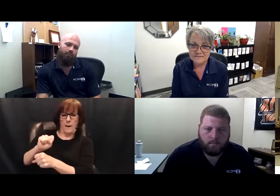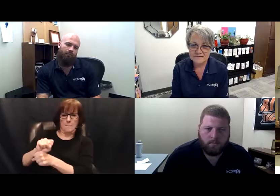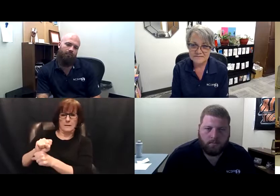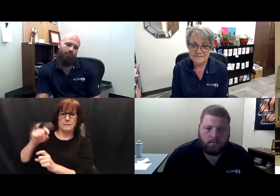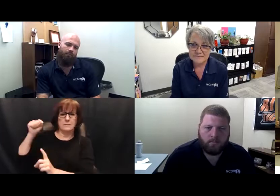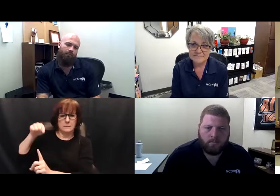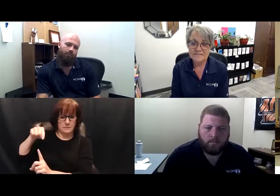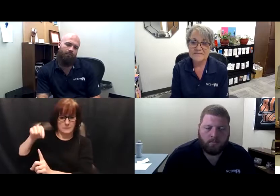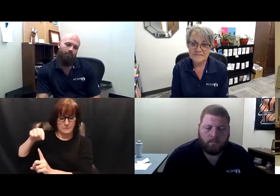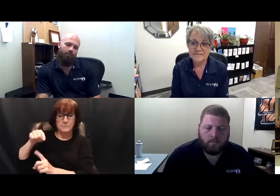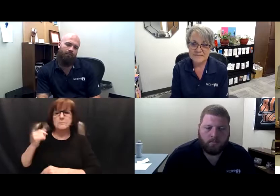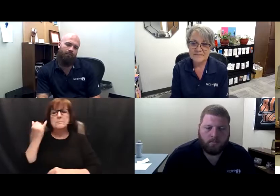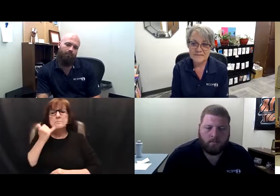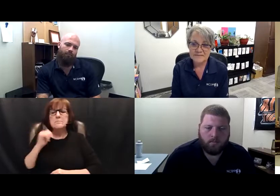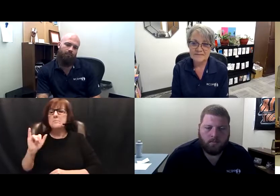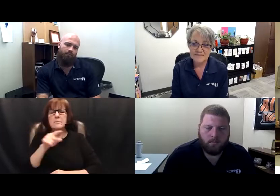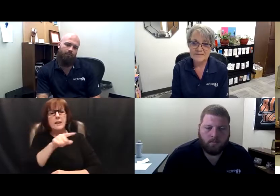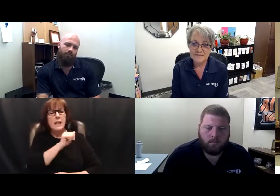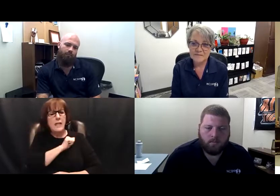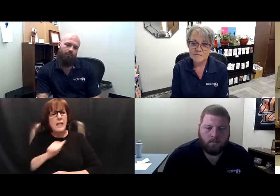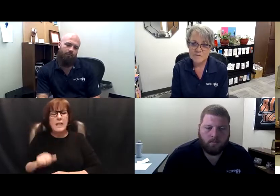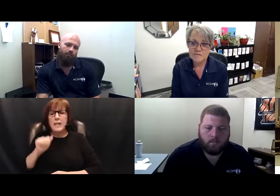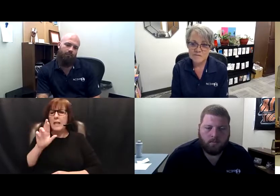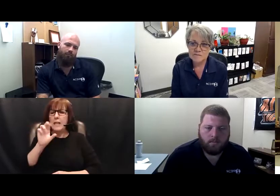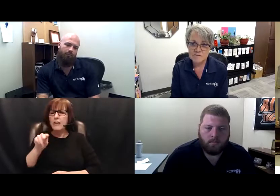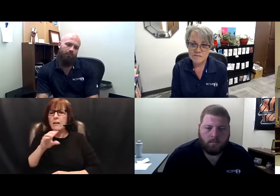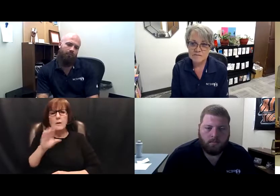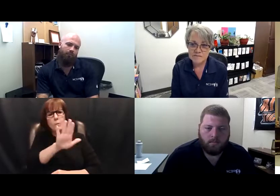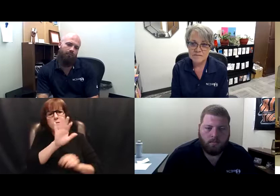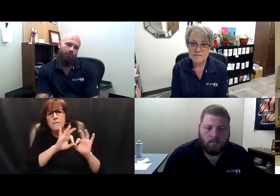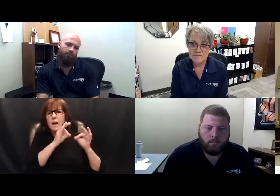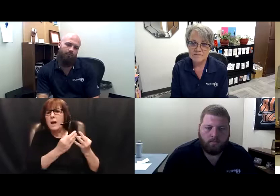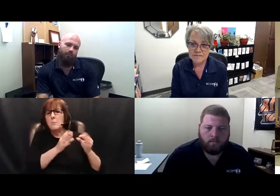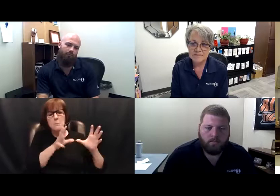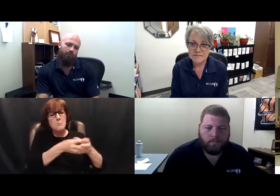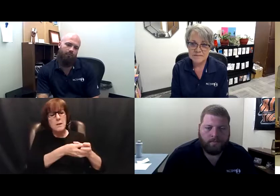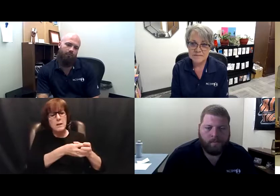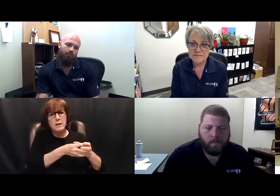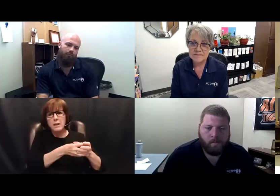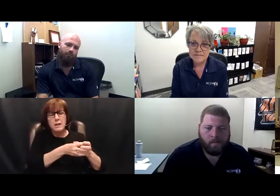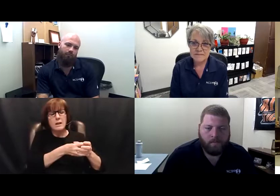Much like Aaron and your family I think that you spend as much